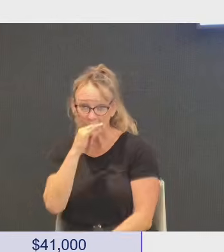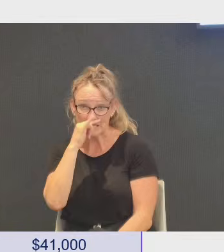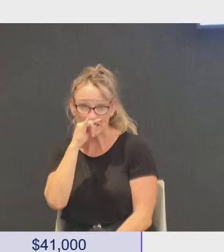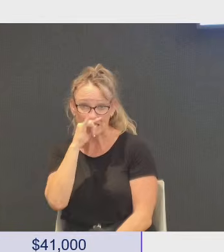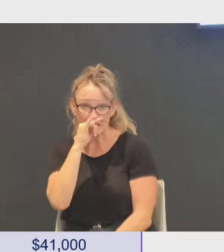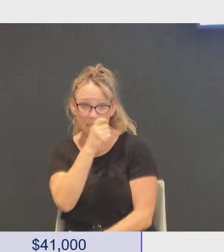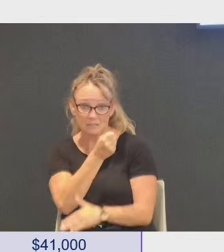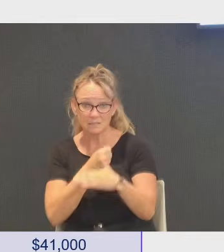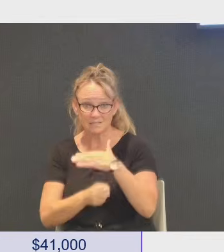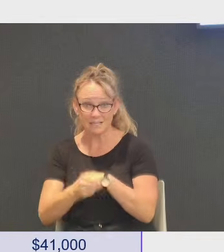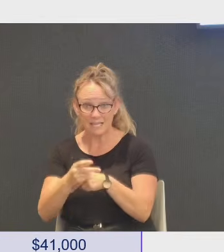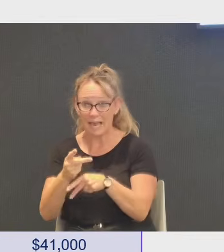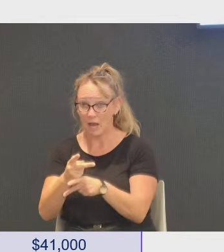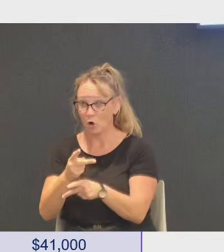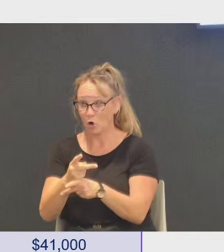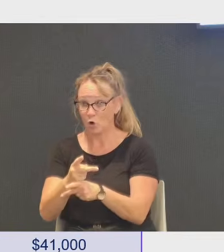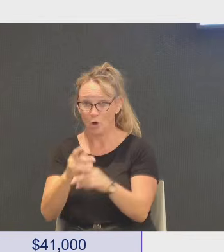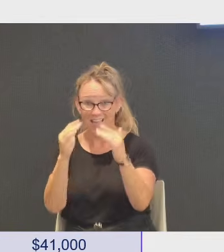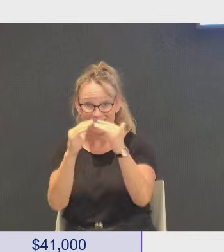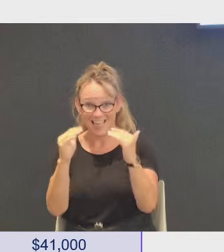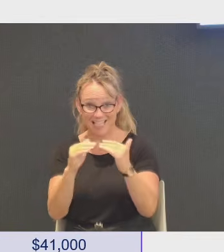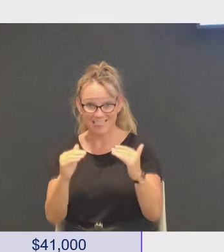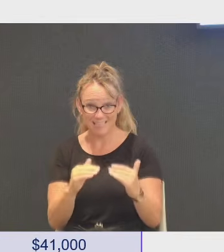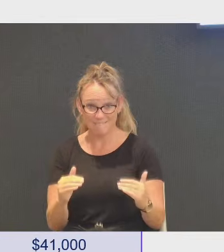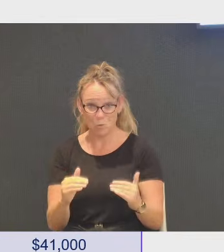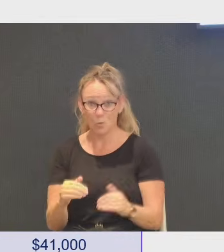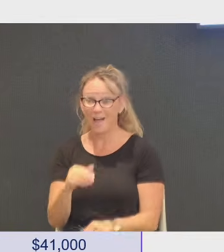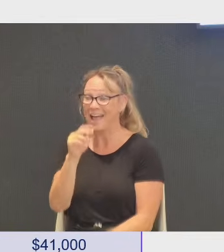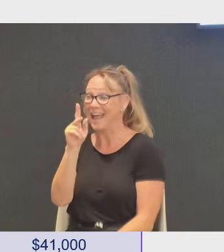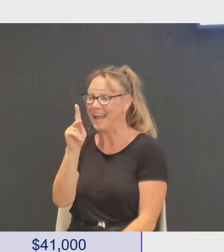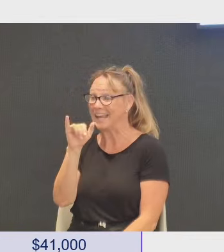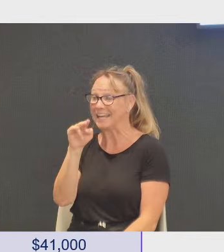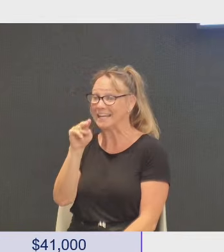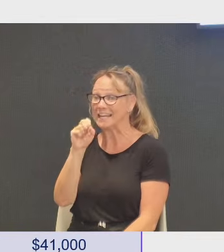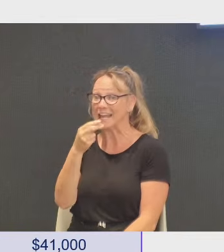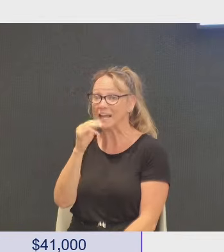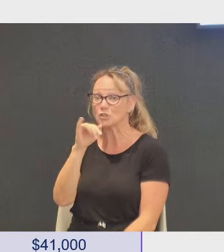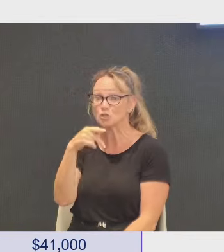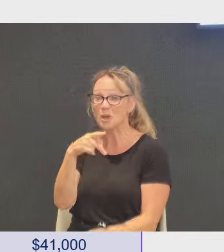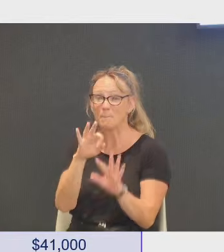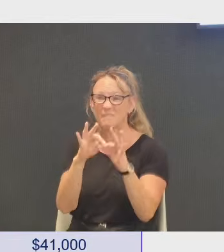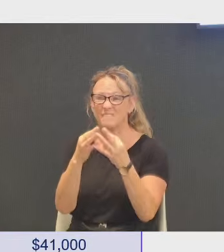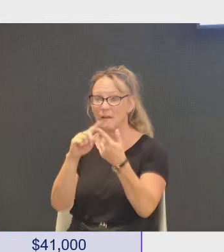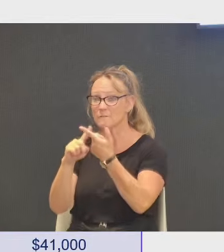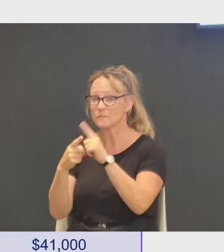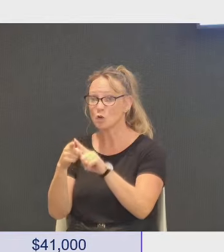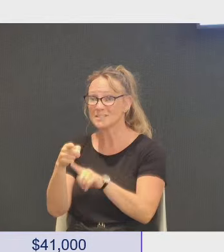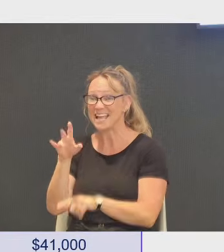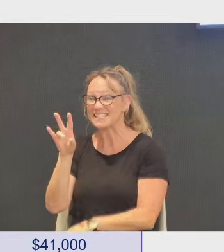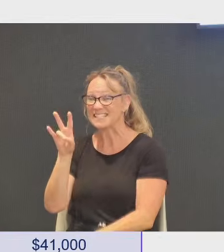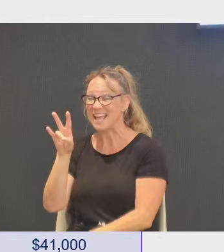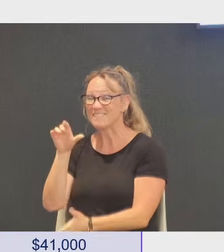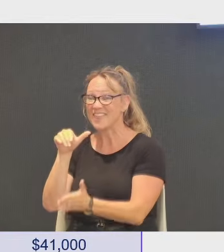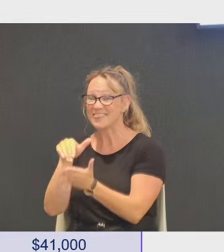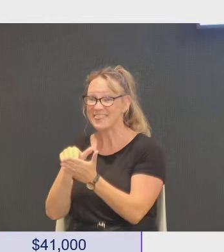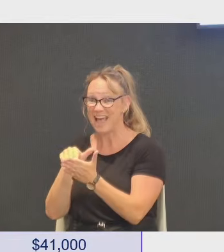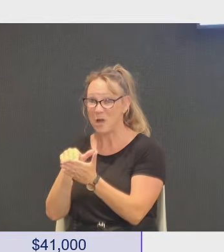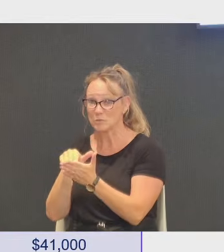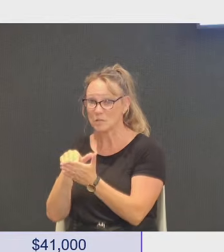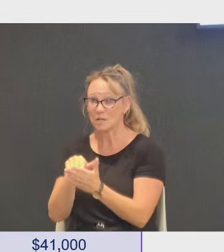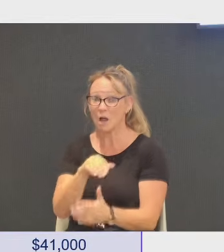level, you can see kinship care costs about $7,000 a child. Foster care is about $41,000.